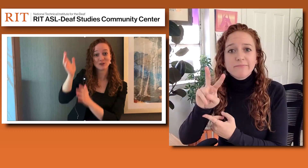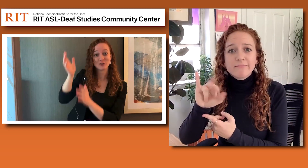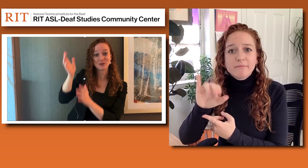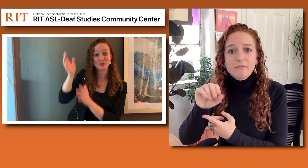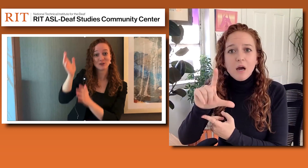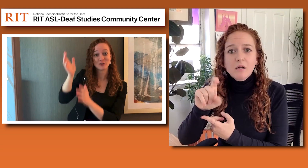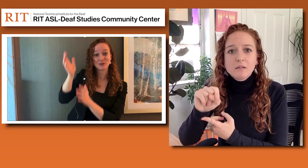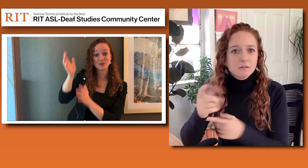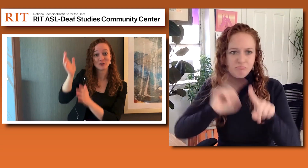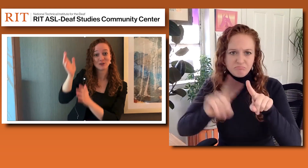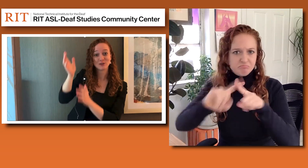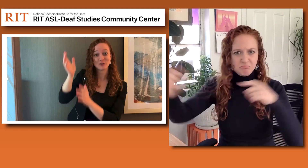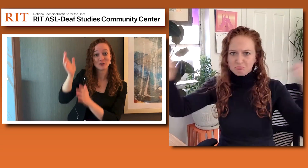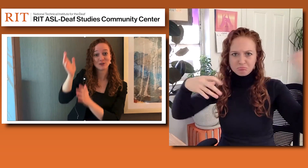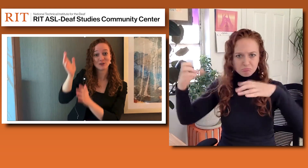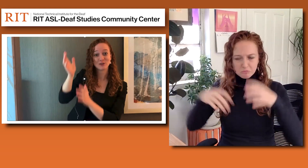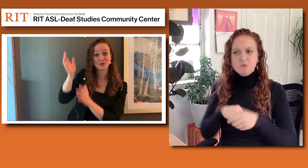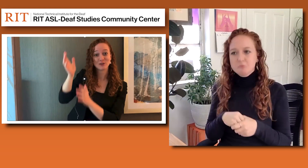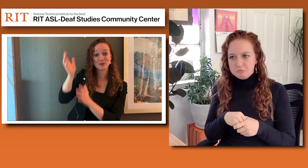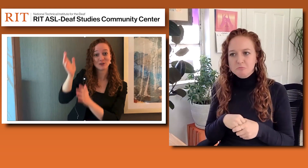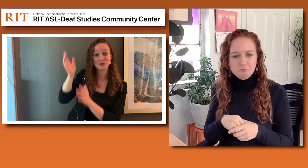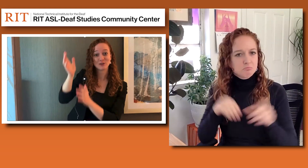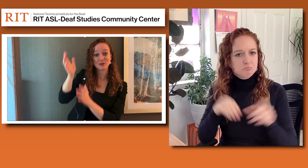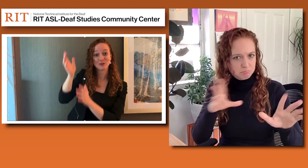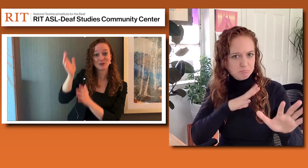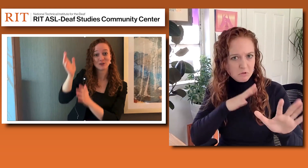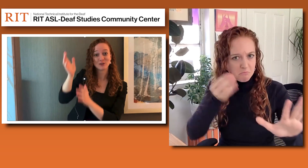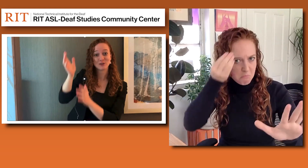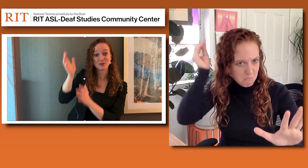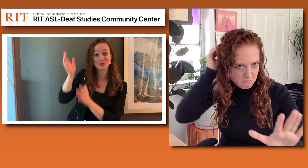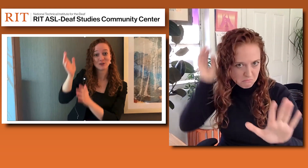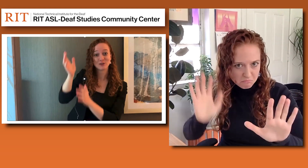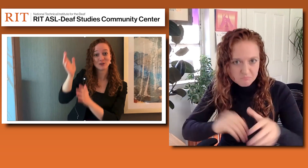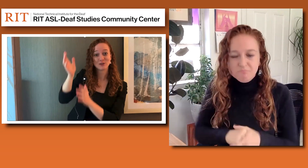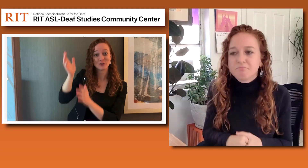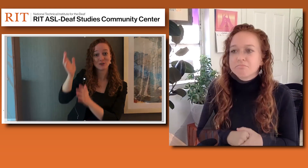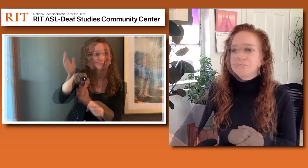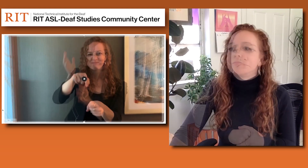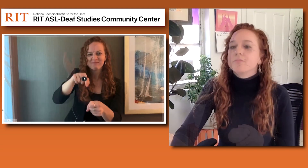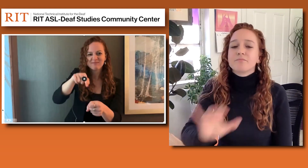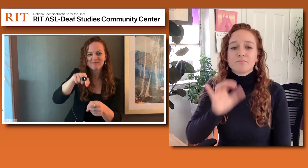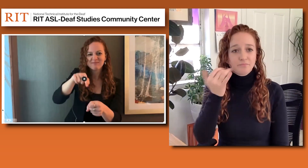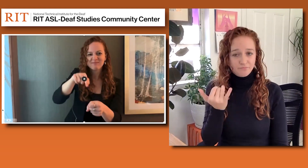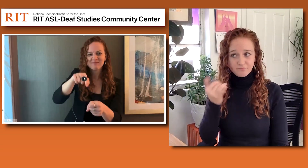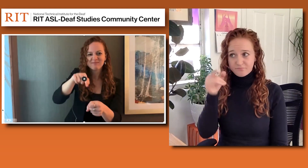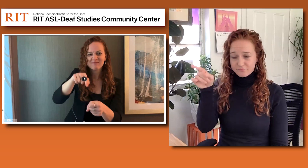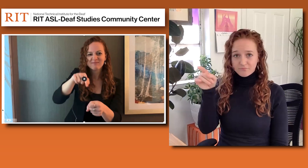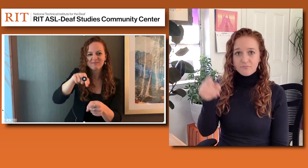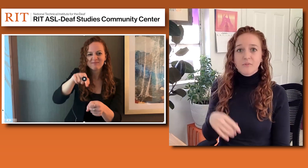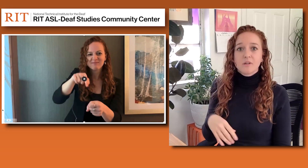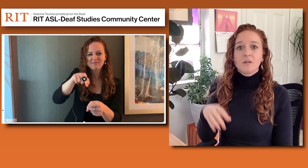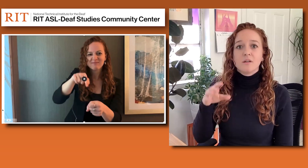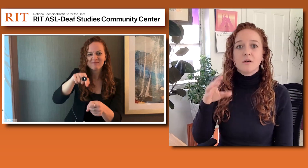There are just different ideas that came in from that. So keep that in mind from initialized signs.